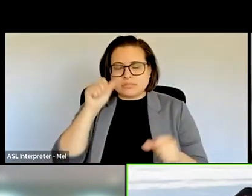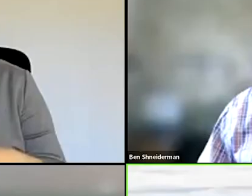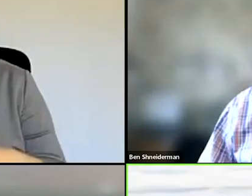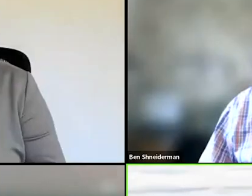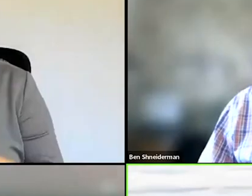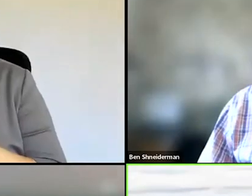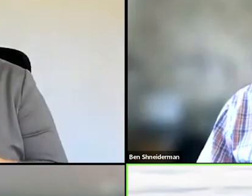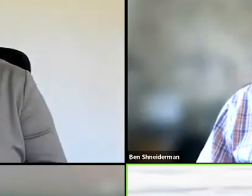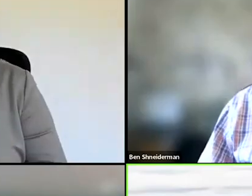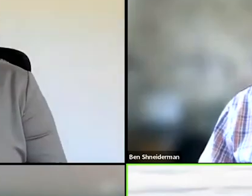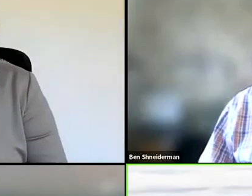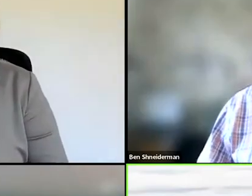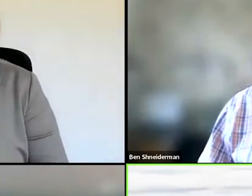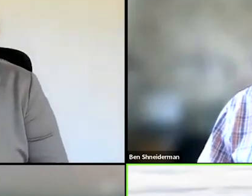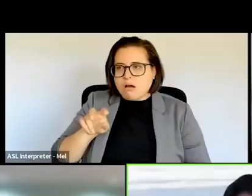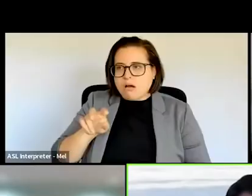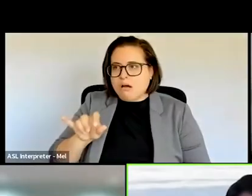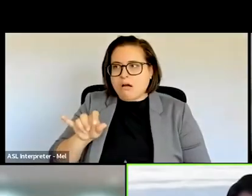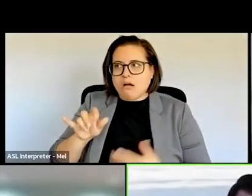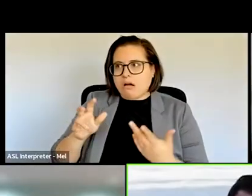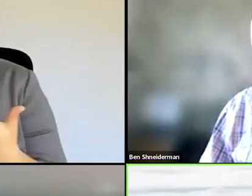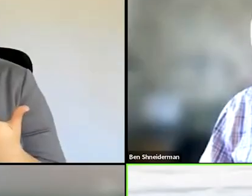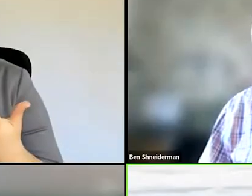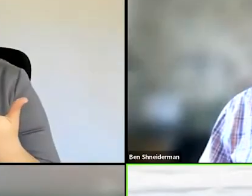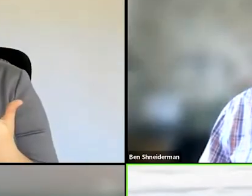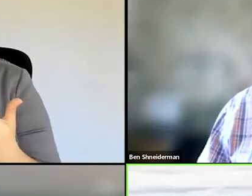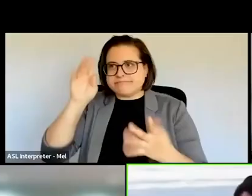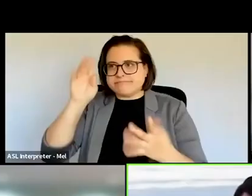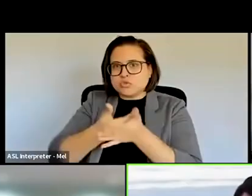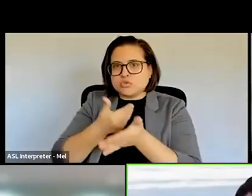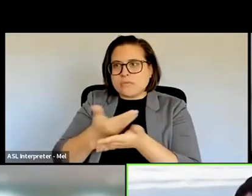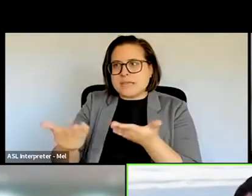doing more than prediction but it's our own fault. So let me give you an analogy of